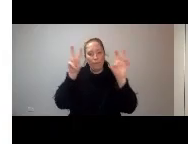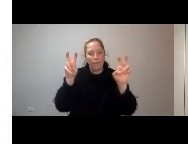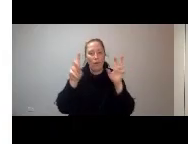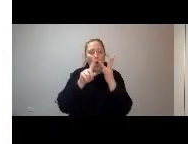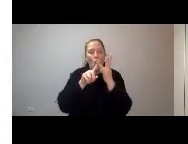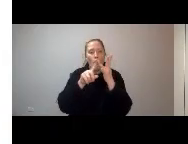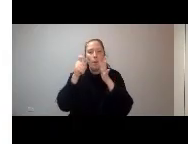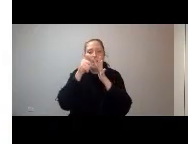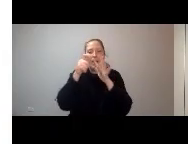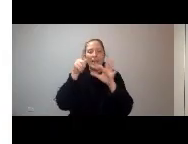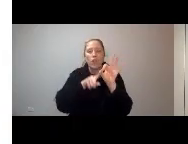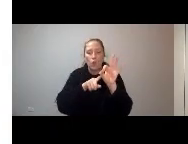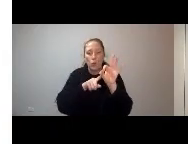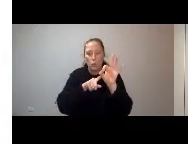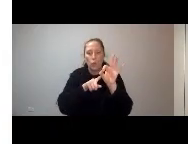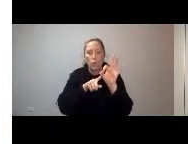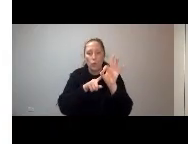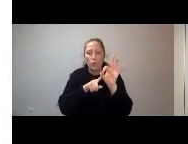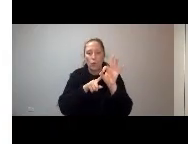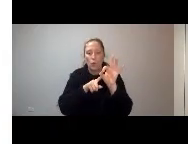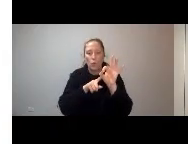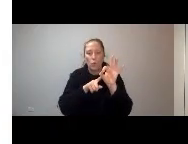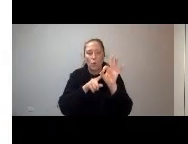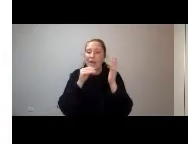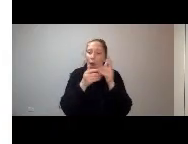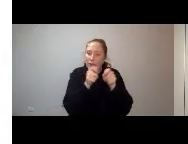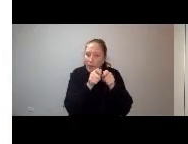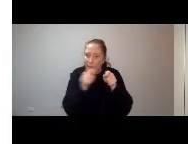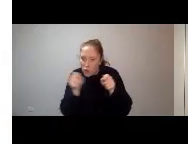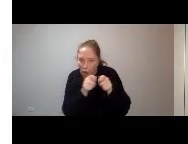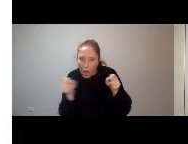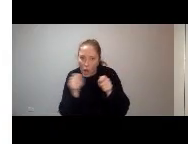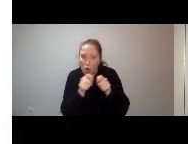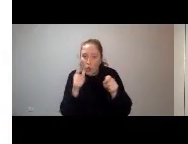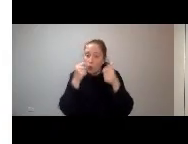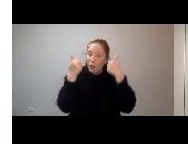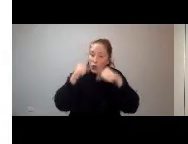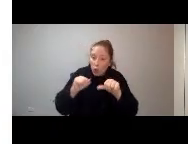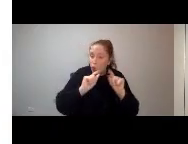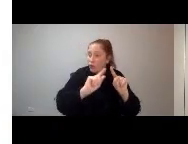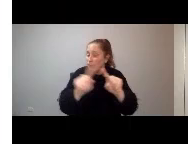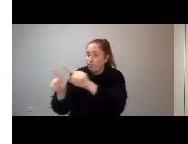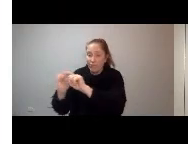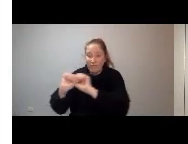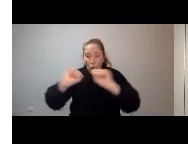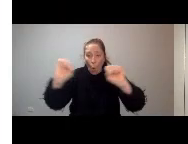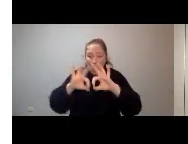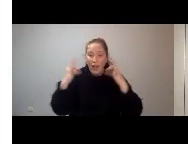which is a measure now that can be used by internal auditors in organisations